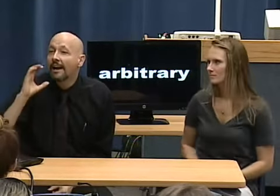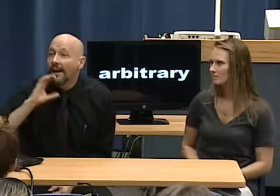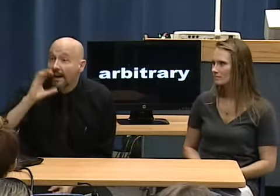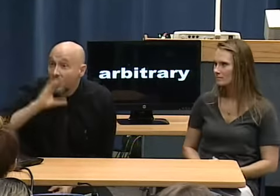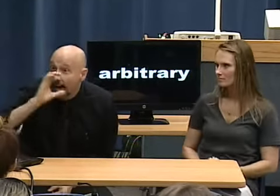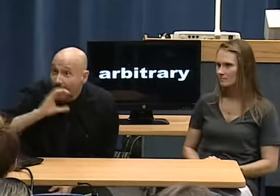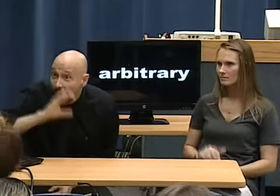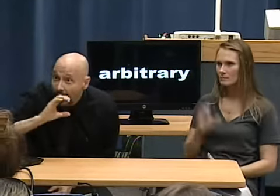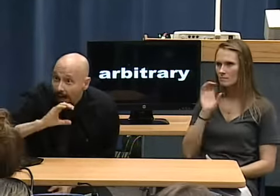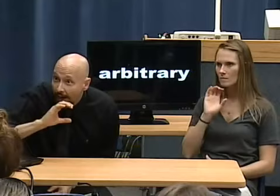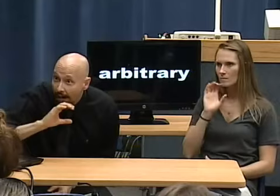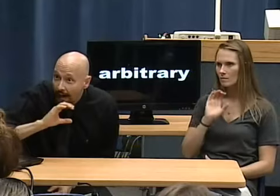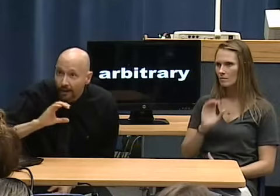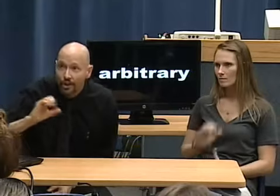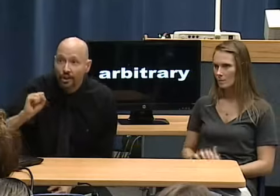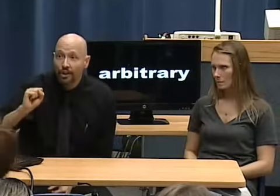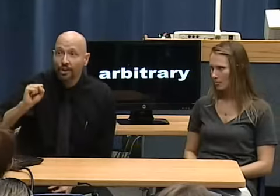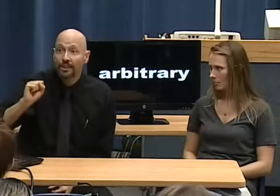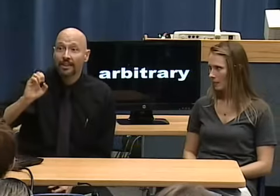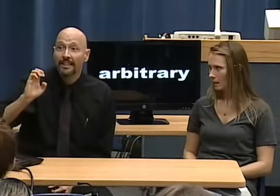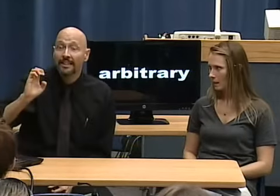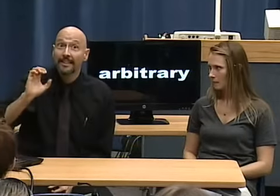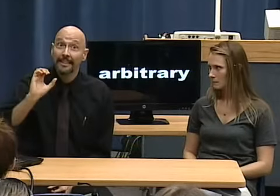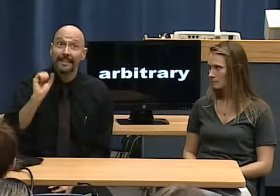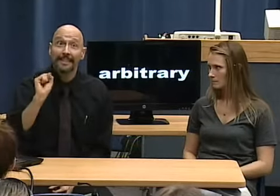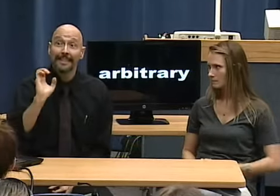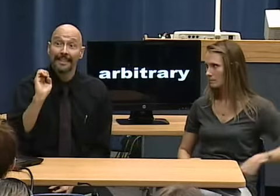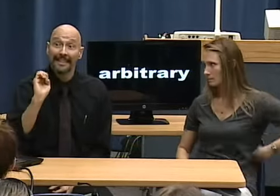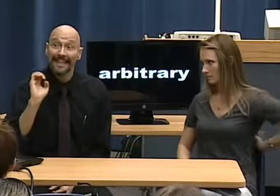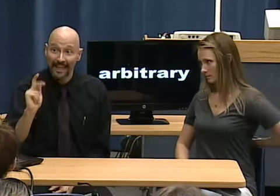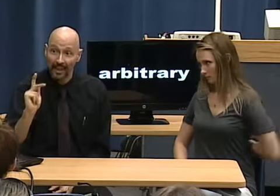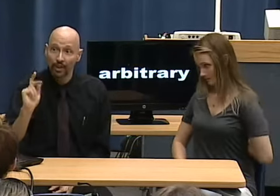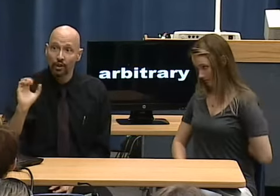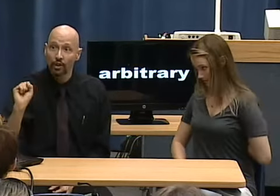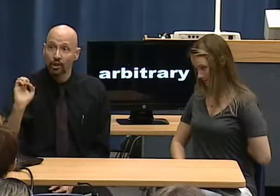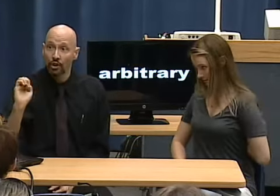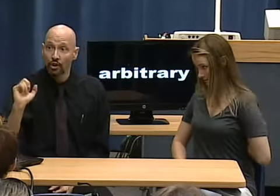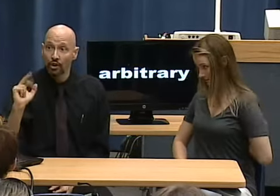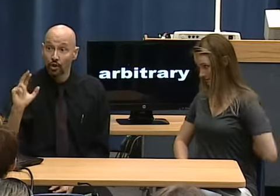Search? S-E-E-K or S-E-A-R-C-H